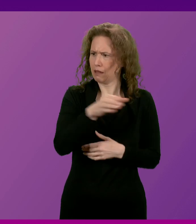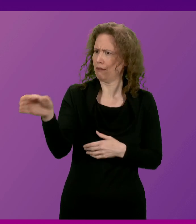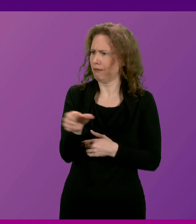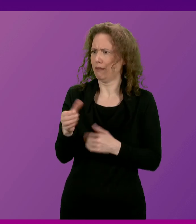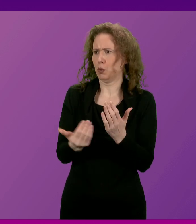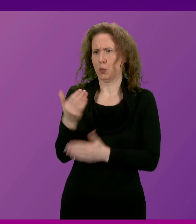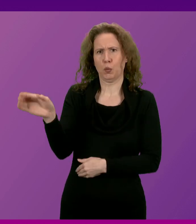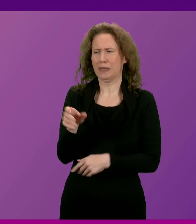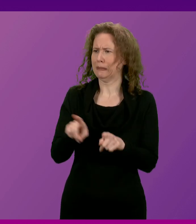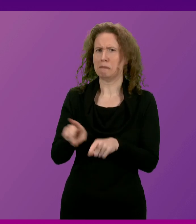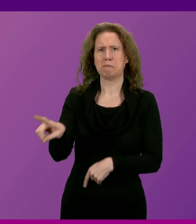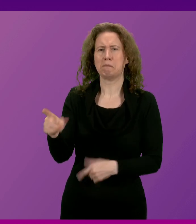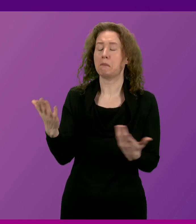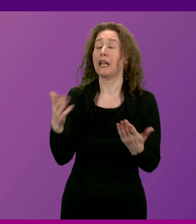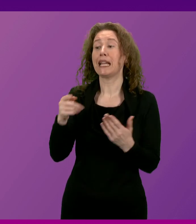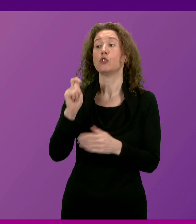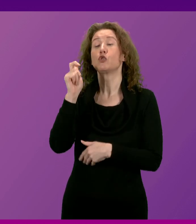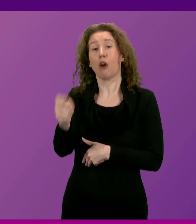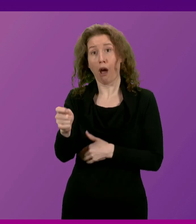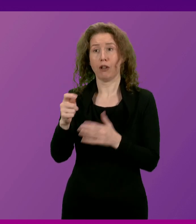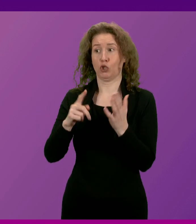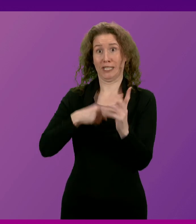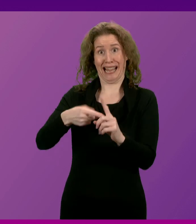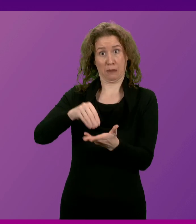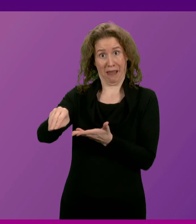Neil Gray charged taxpayers for ministerial limos to watch